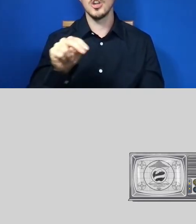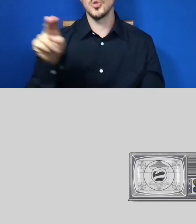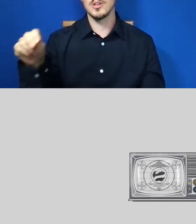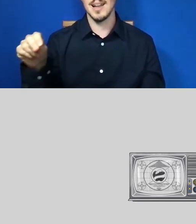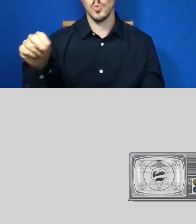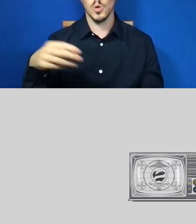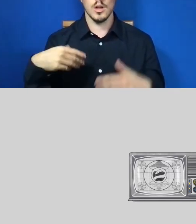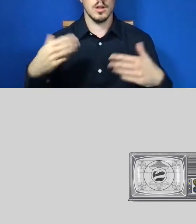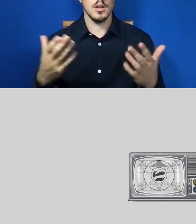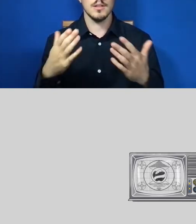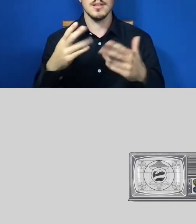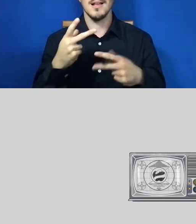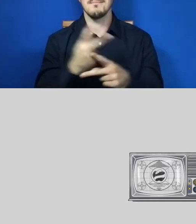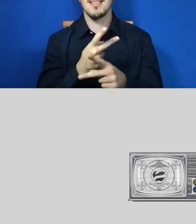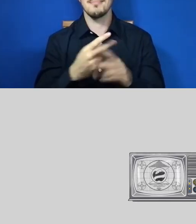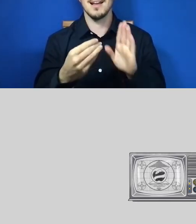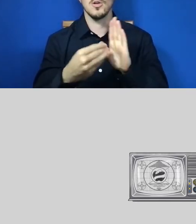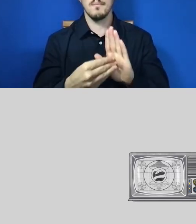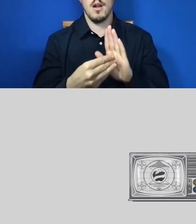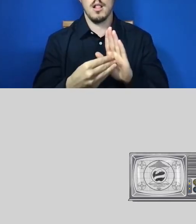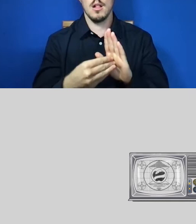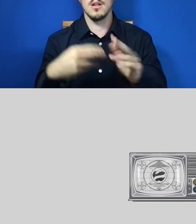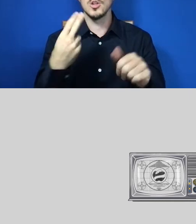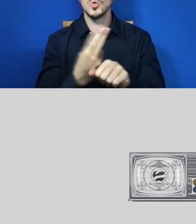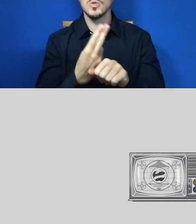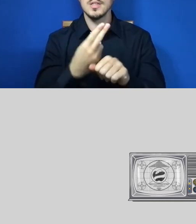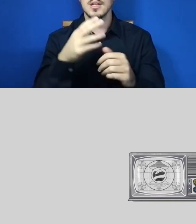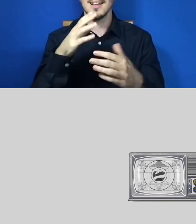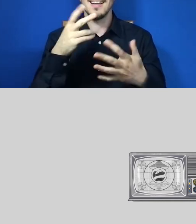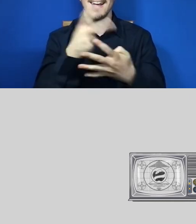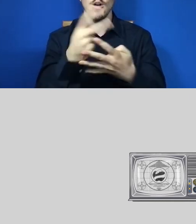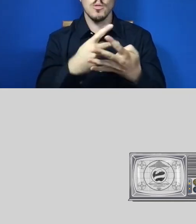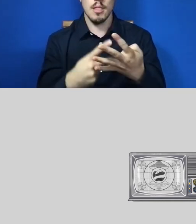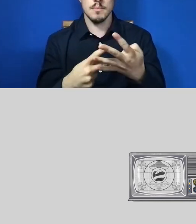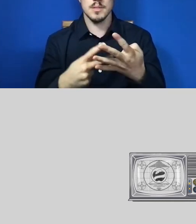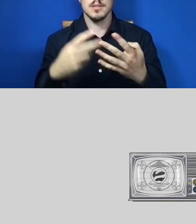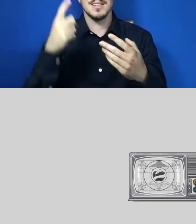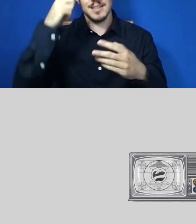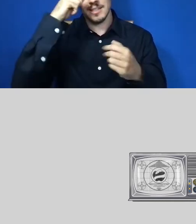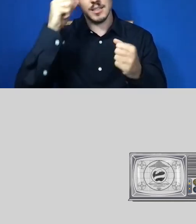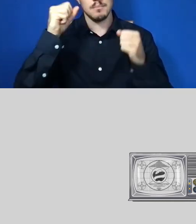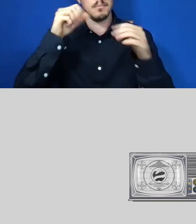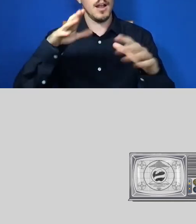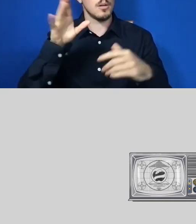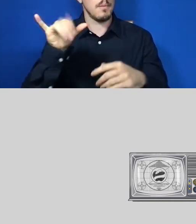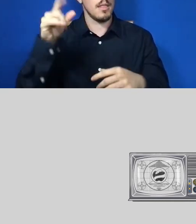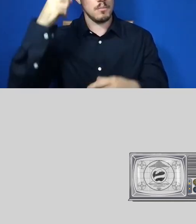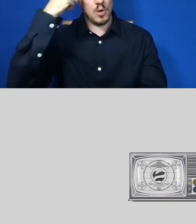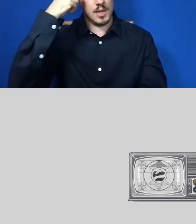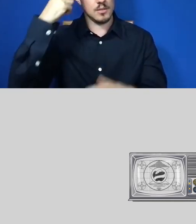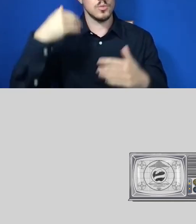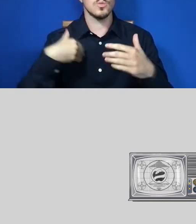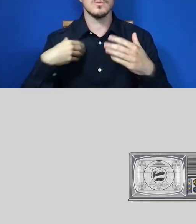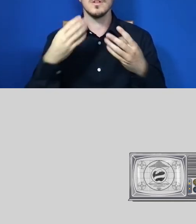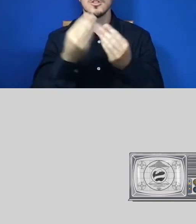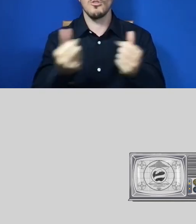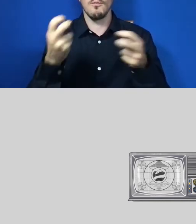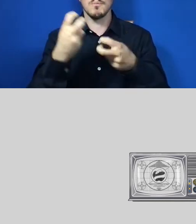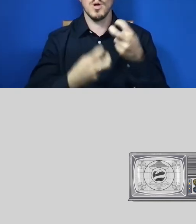A neural network is a mathematical model using learning algorithms inspired by the brain to solve a problem together.